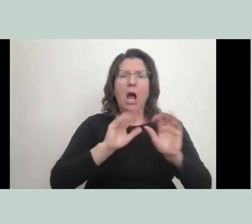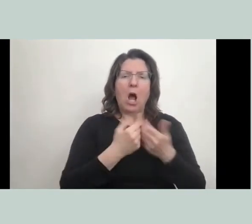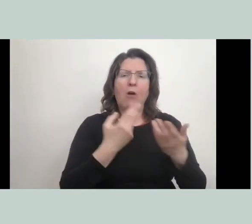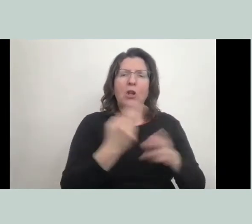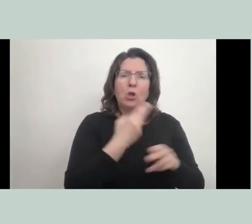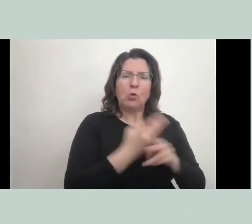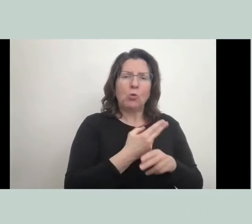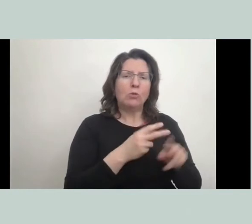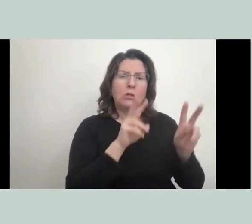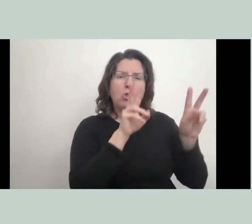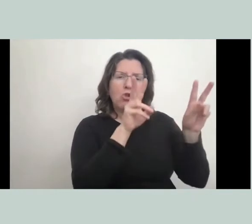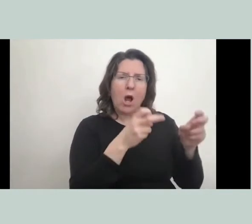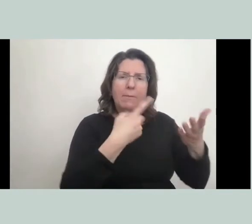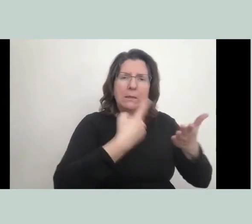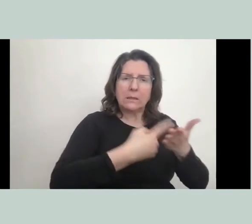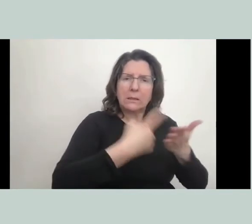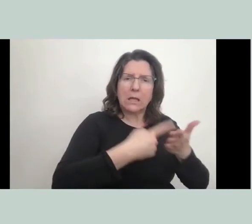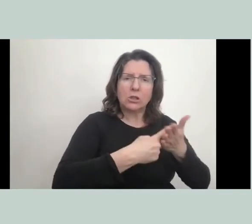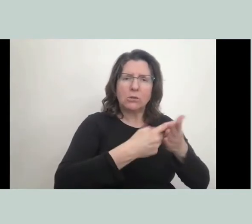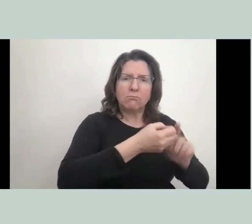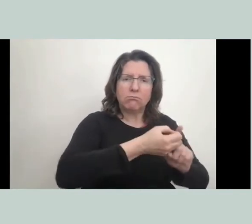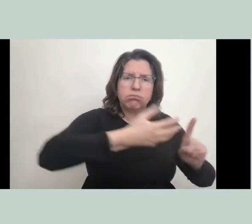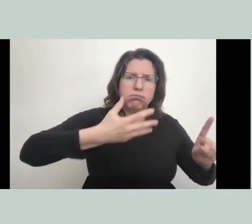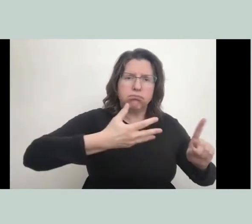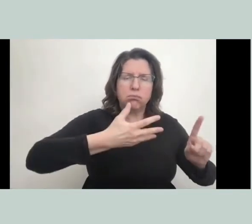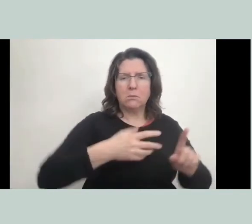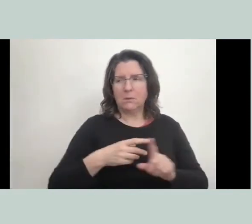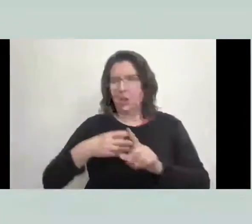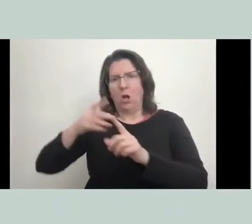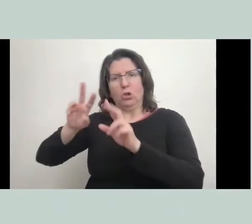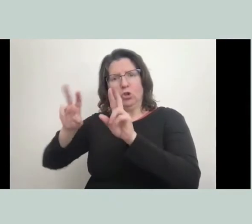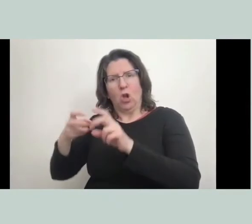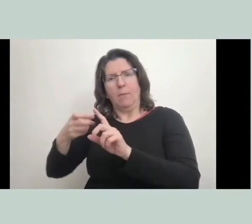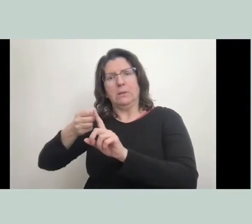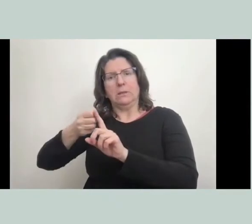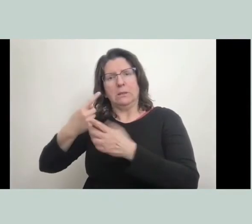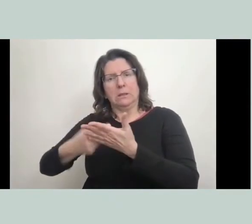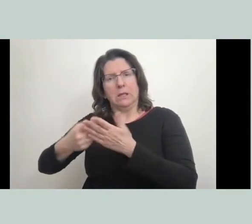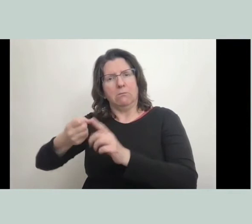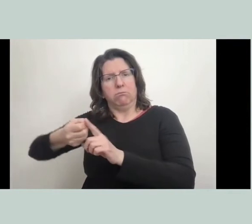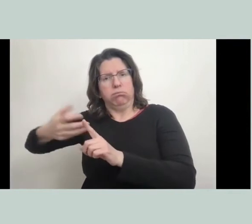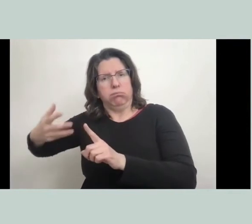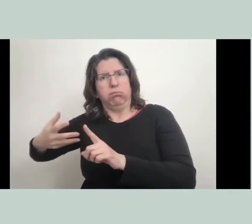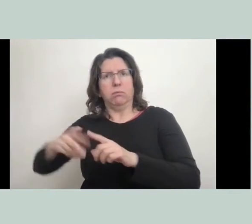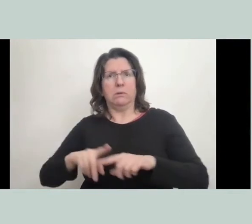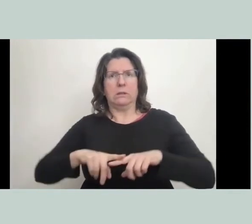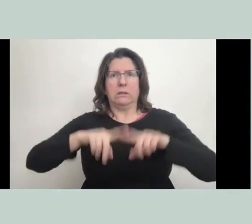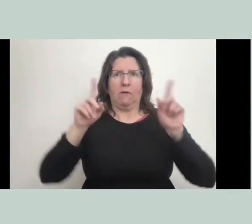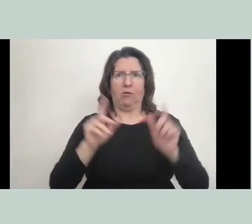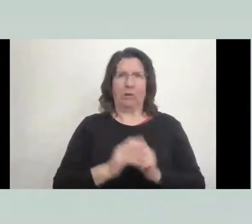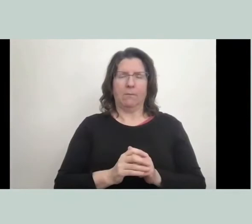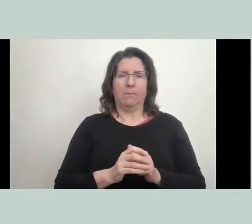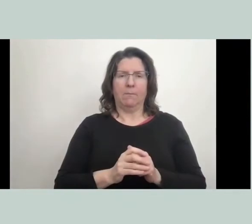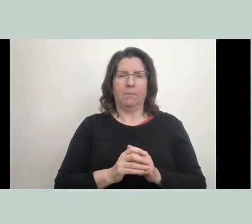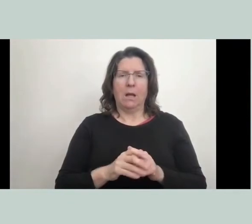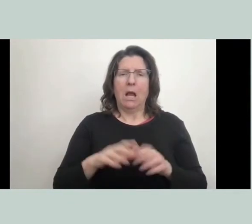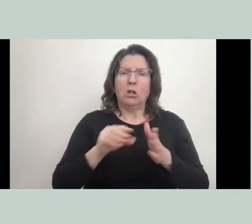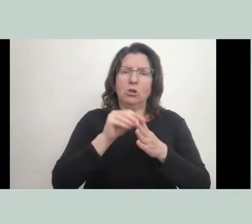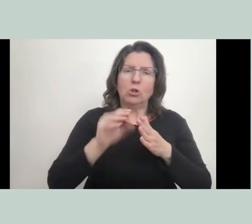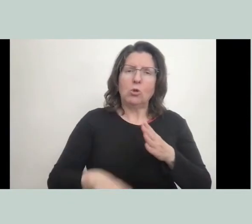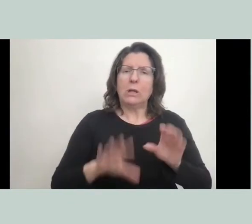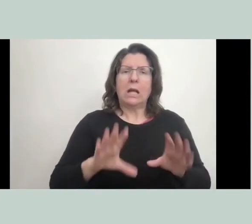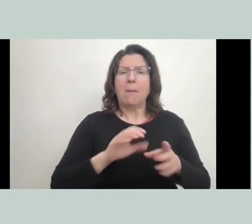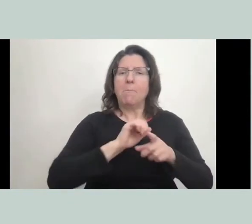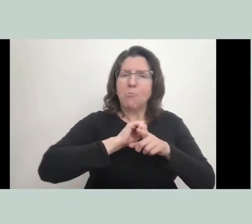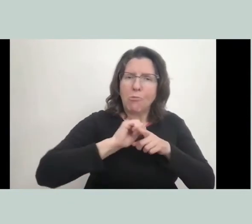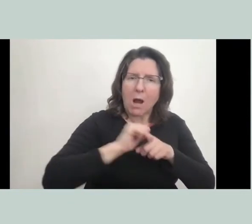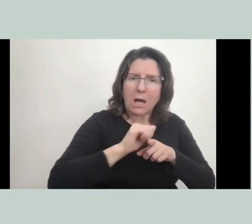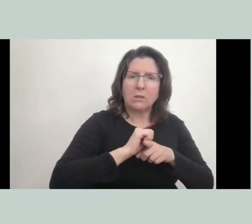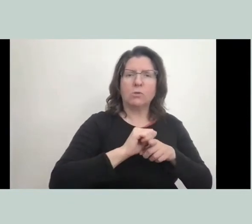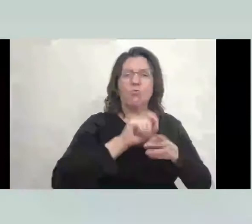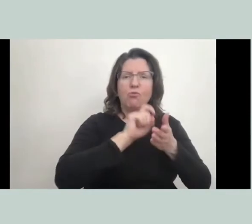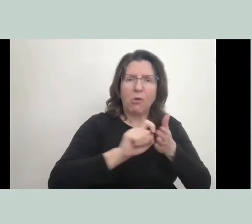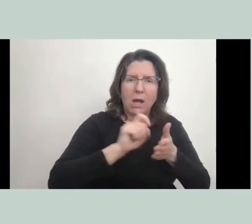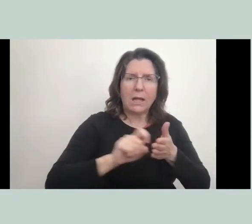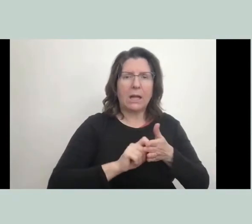For example, do they notice grammatical or genre differences between the two?